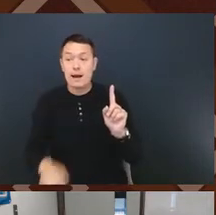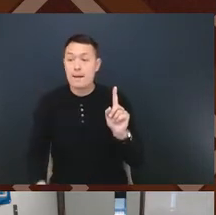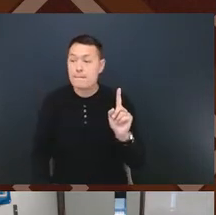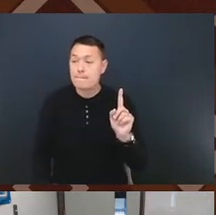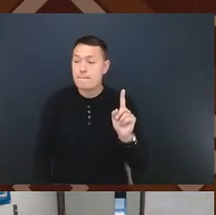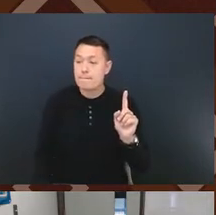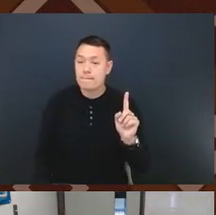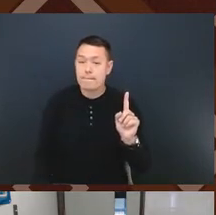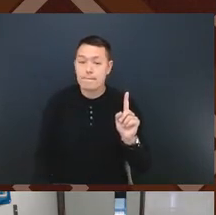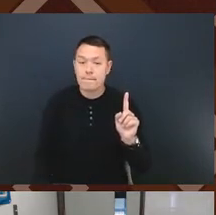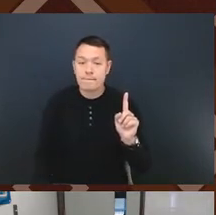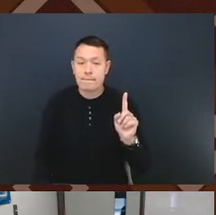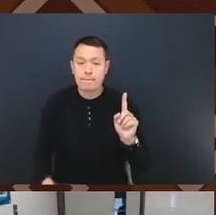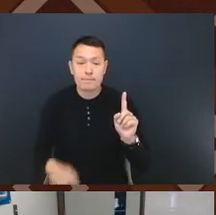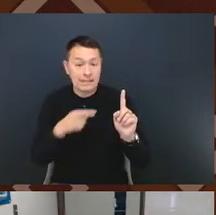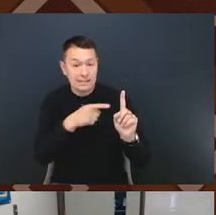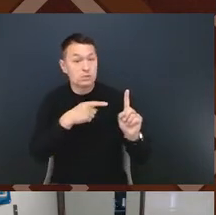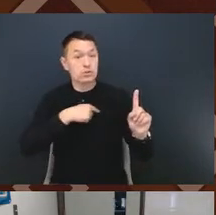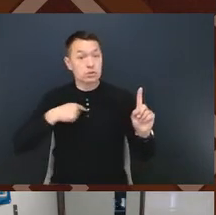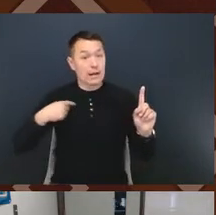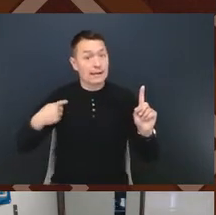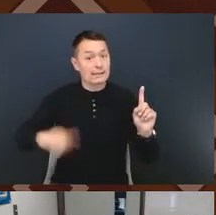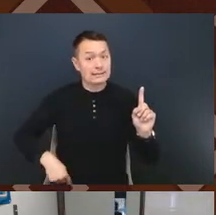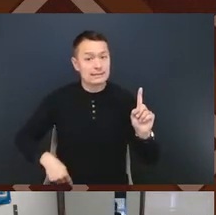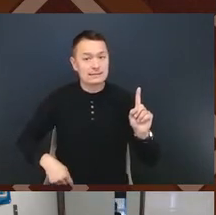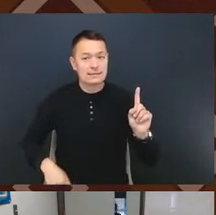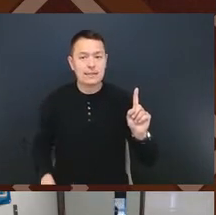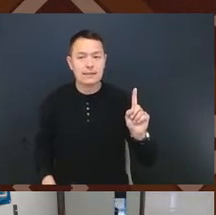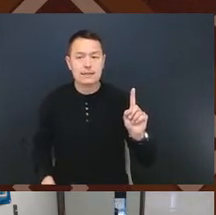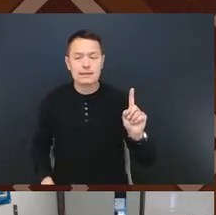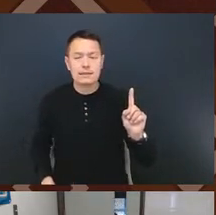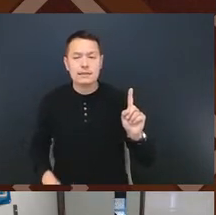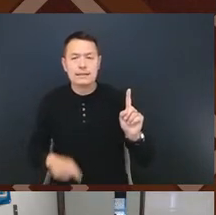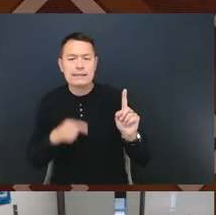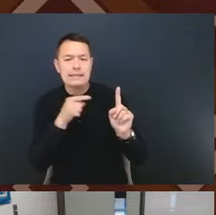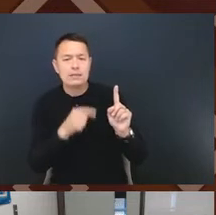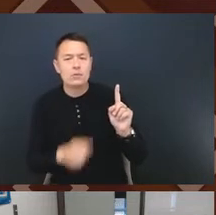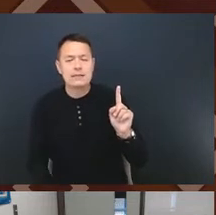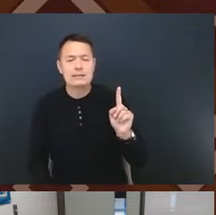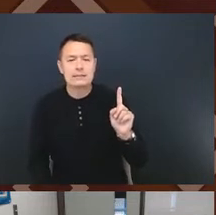Right. Being Chinese. What's because?